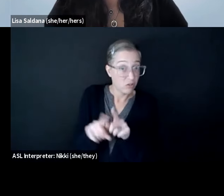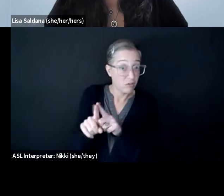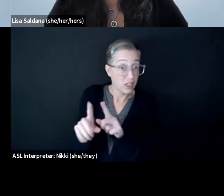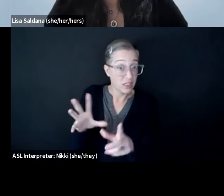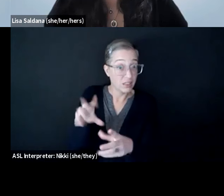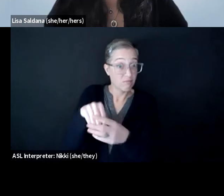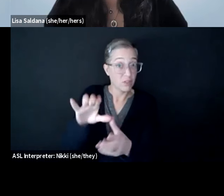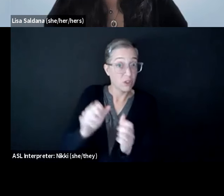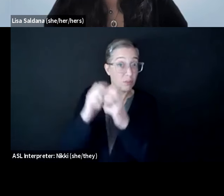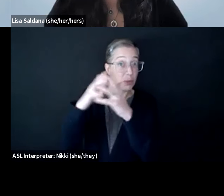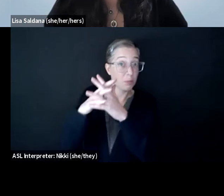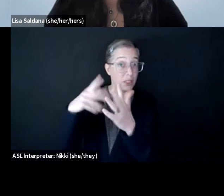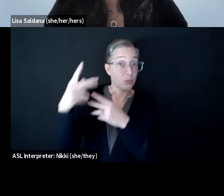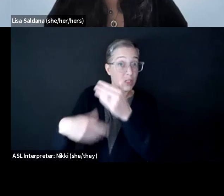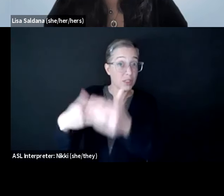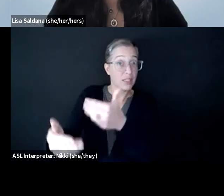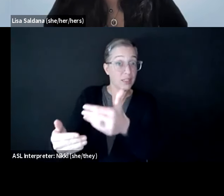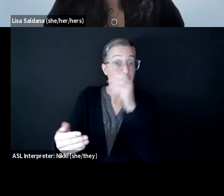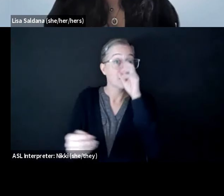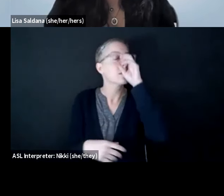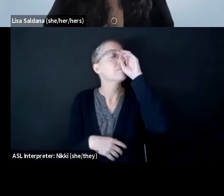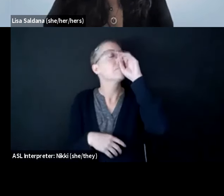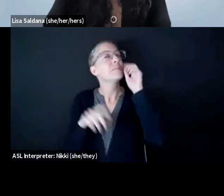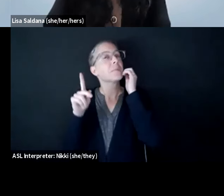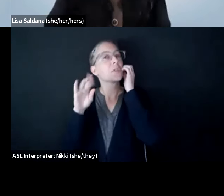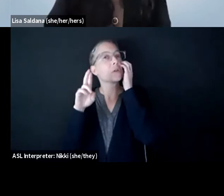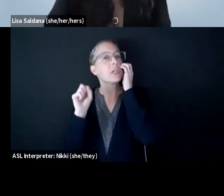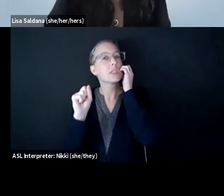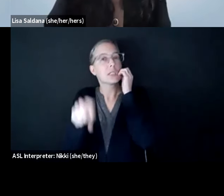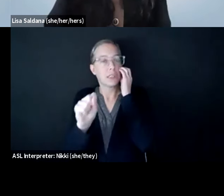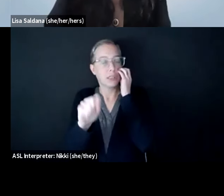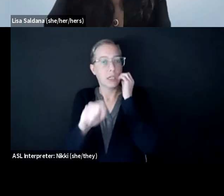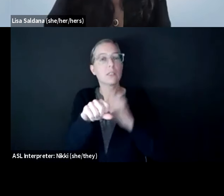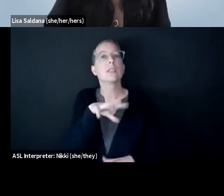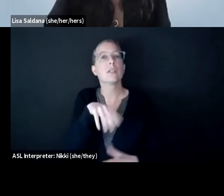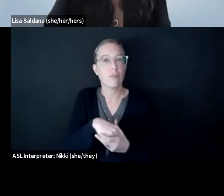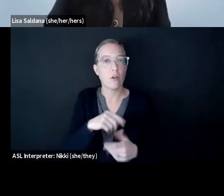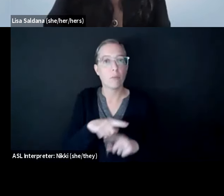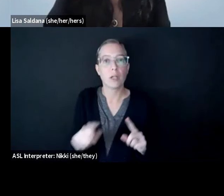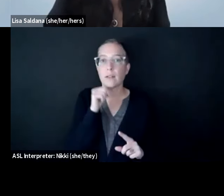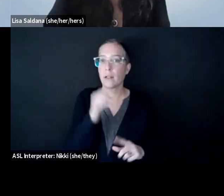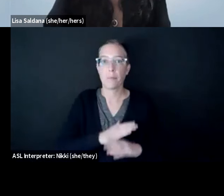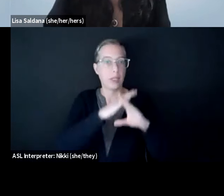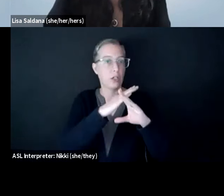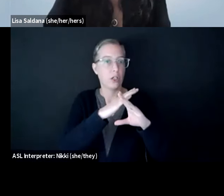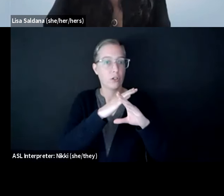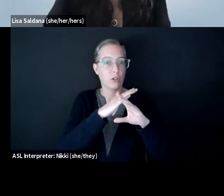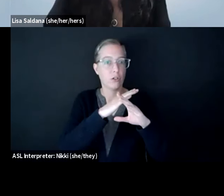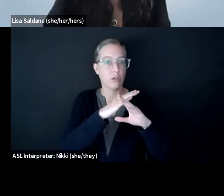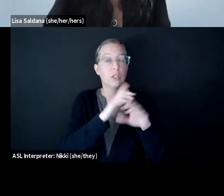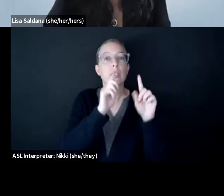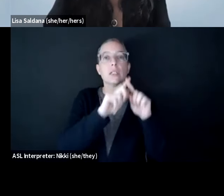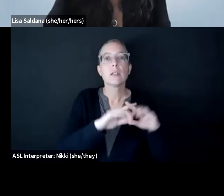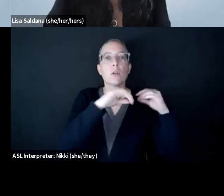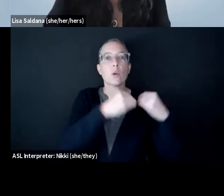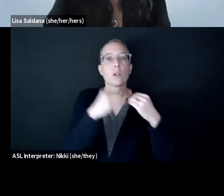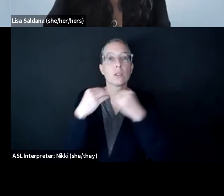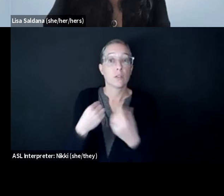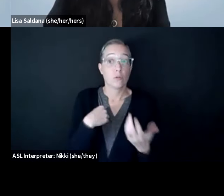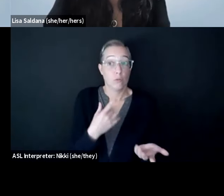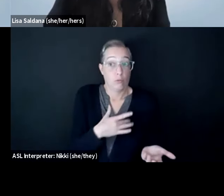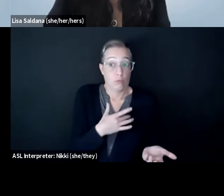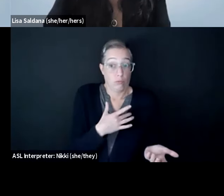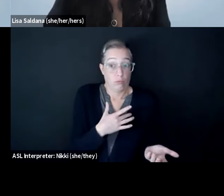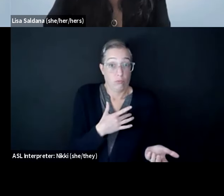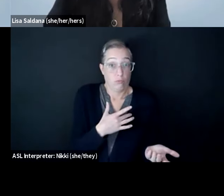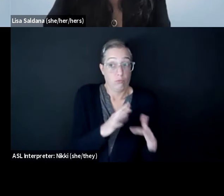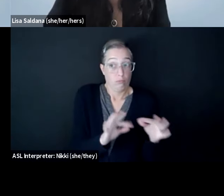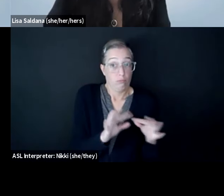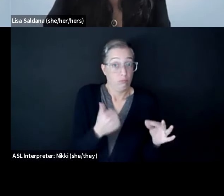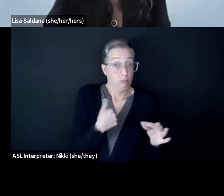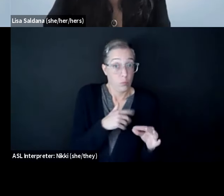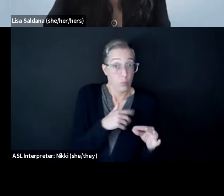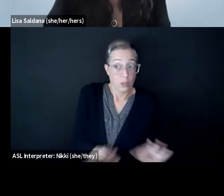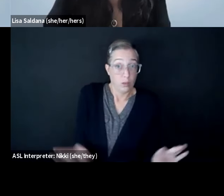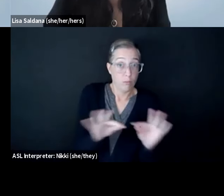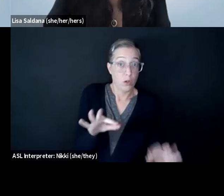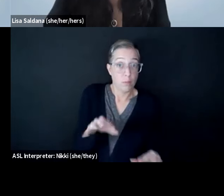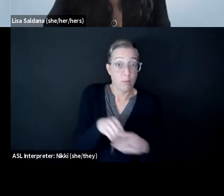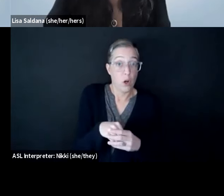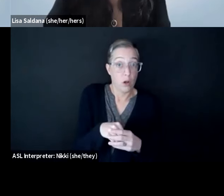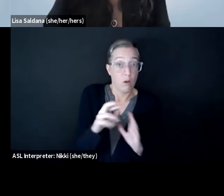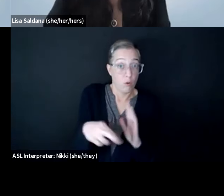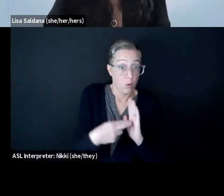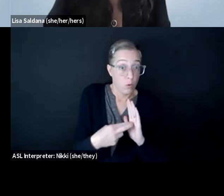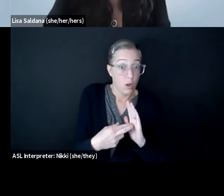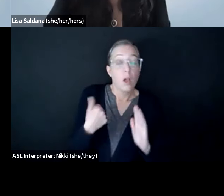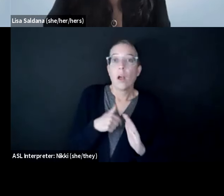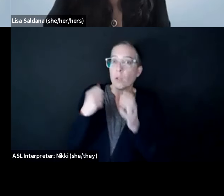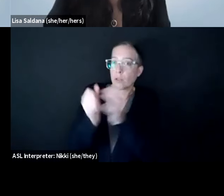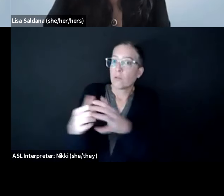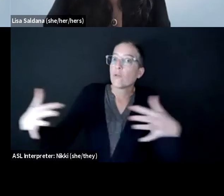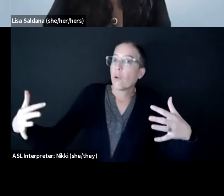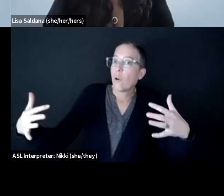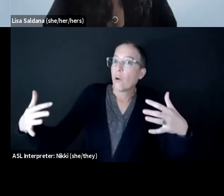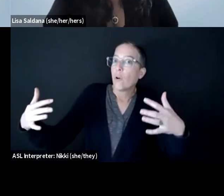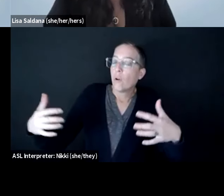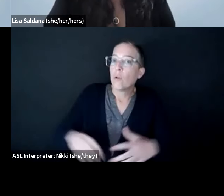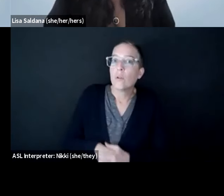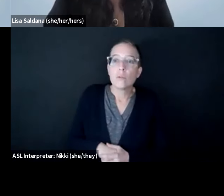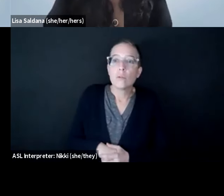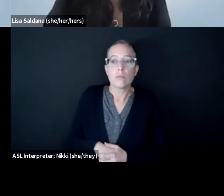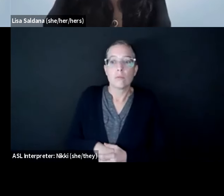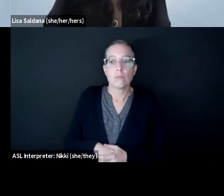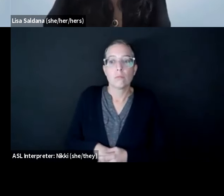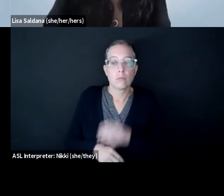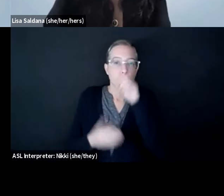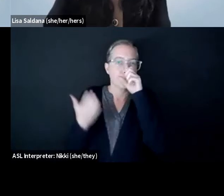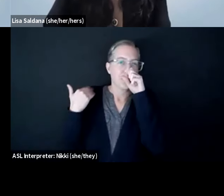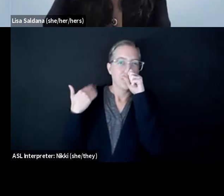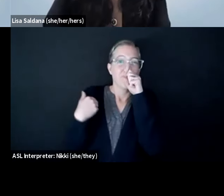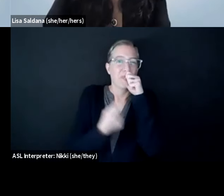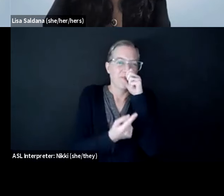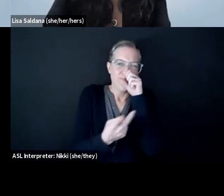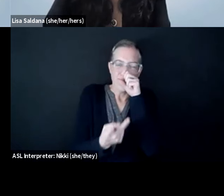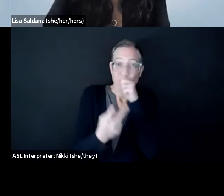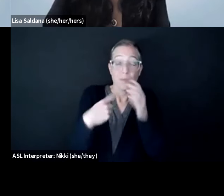Kris Krasnowski: It is, it is, although it's not a barrier like organizations to indicate interested in working with us on any one of our many programs now we've grown from having a color programs to having over 10 different programs that we offer now so there's a there's a.